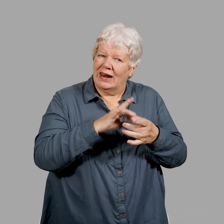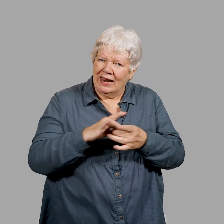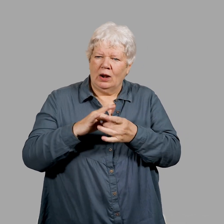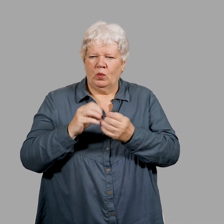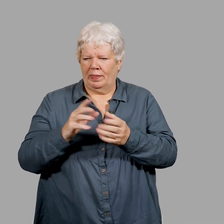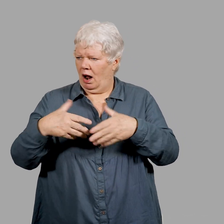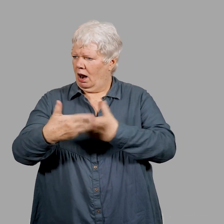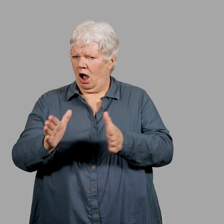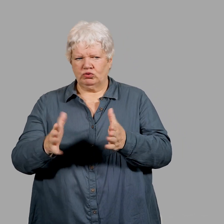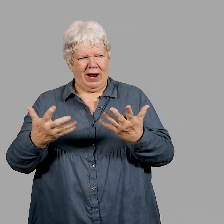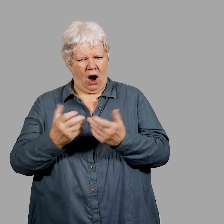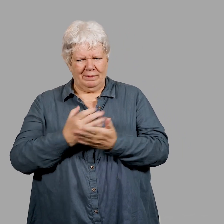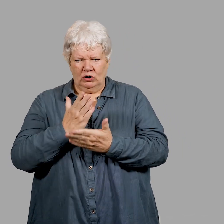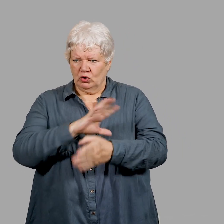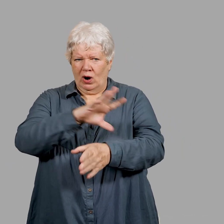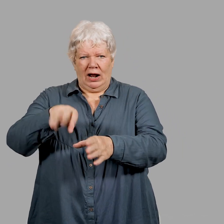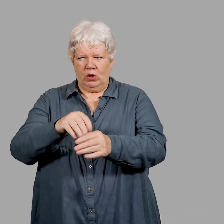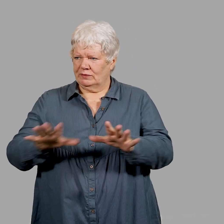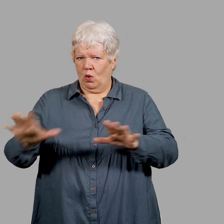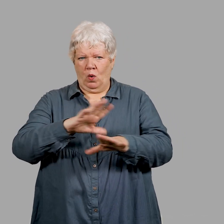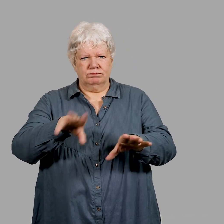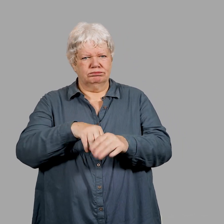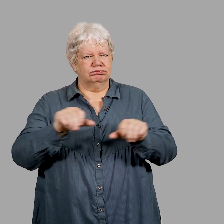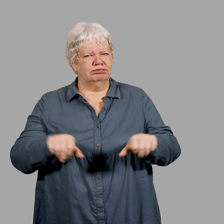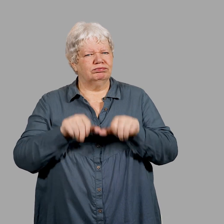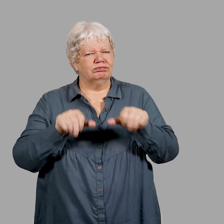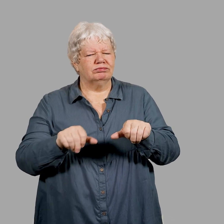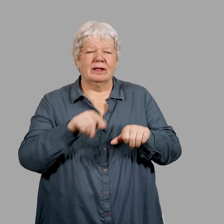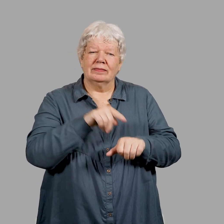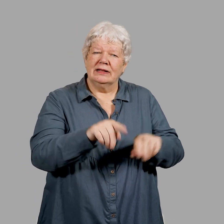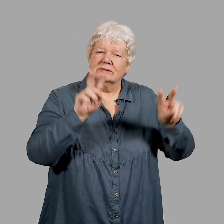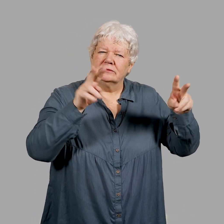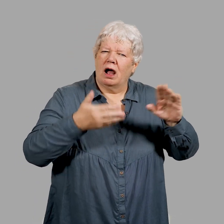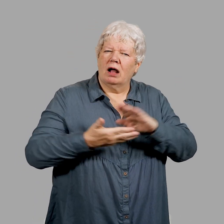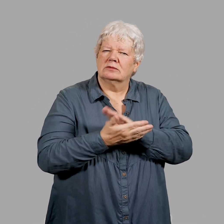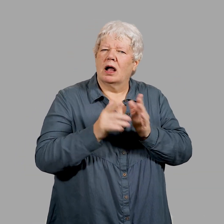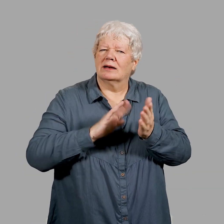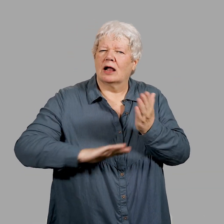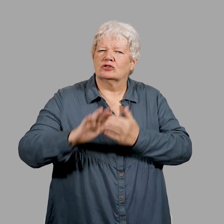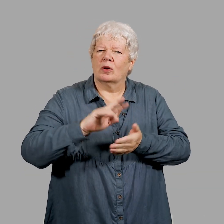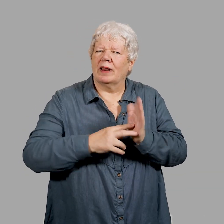relating to the inclusive classroom. Heading in BSL National Plan 2023-2029: